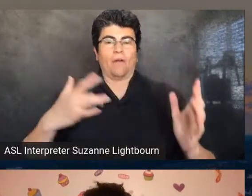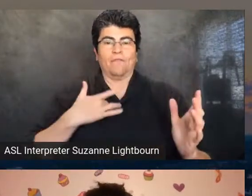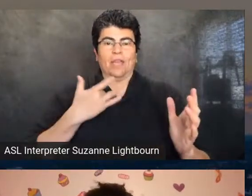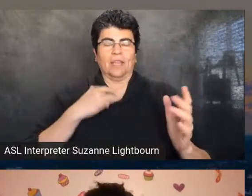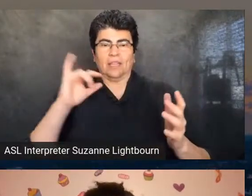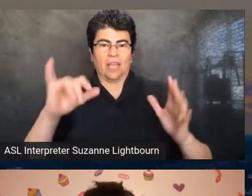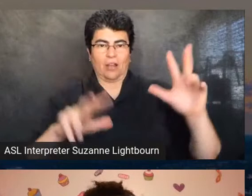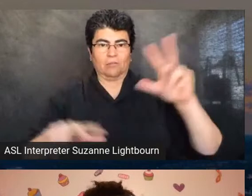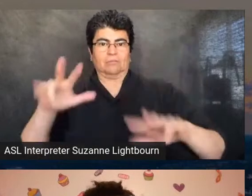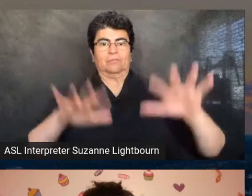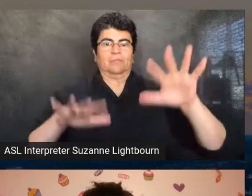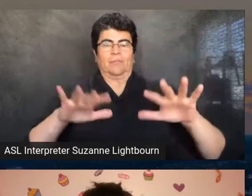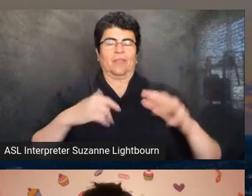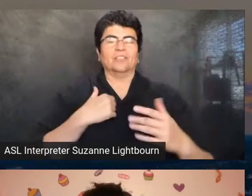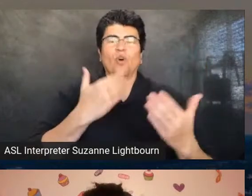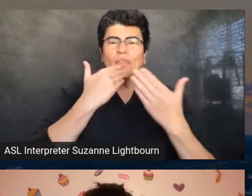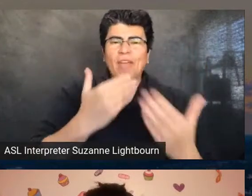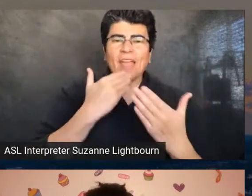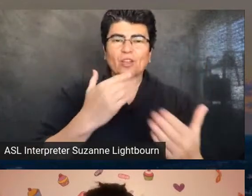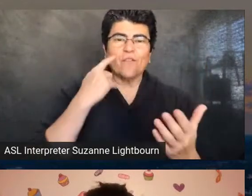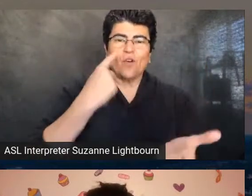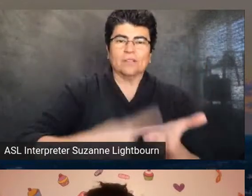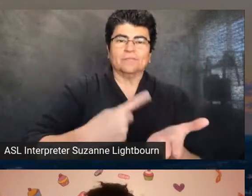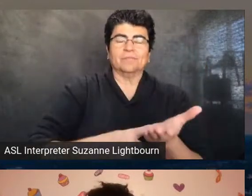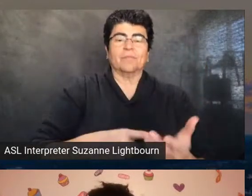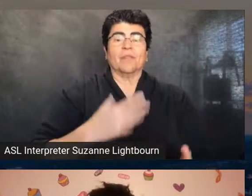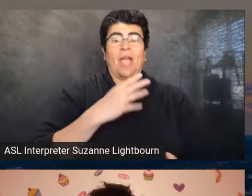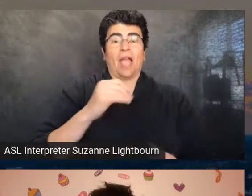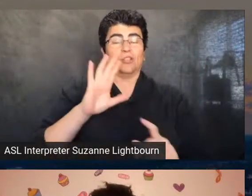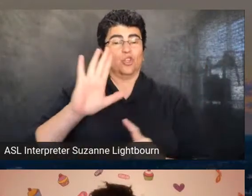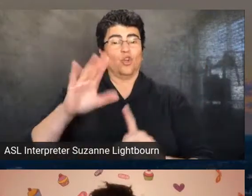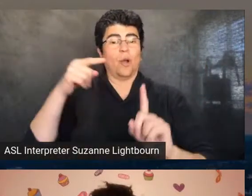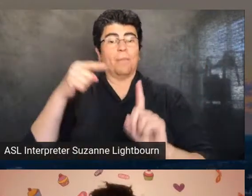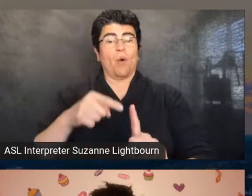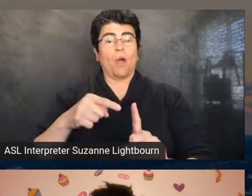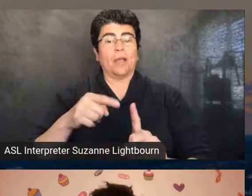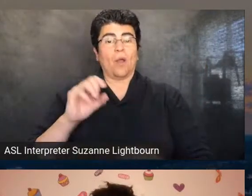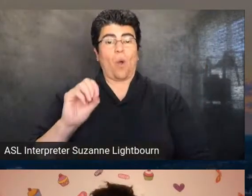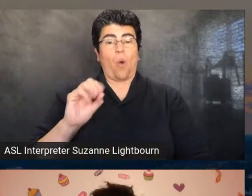so thank you so much for this. And to your point, Obi, about art,